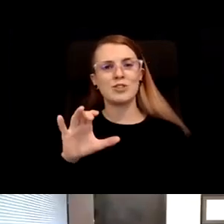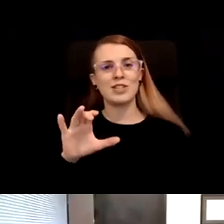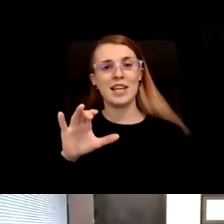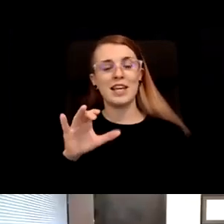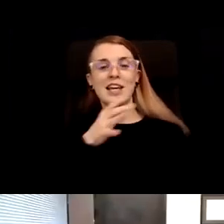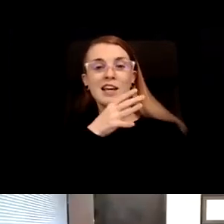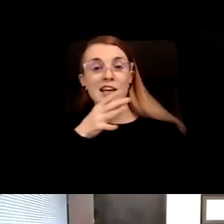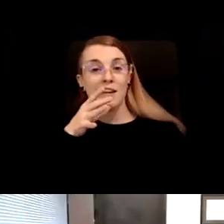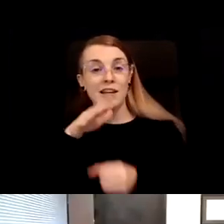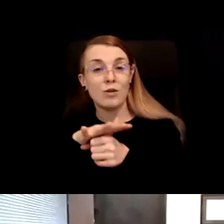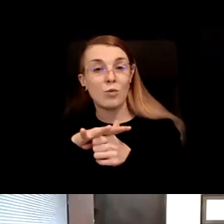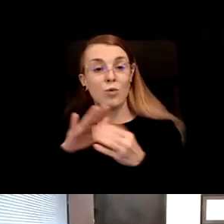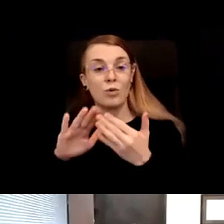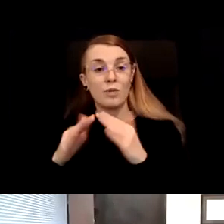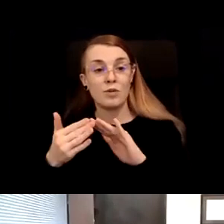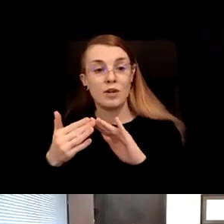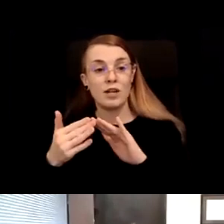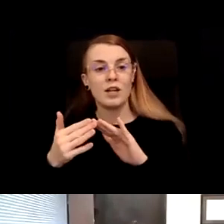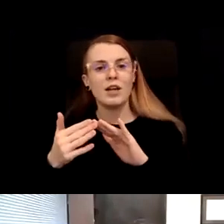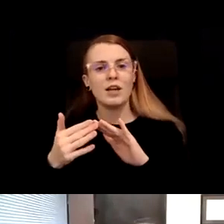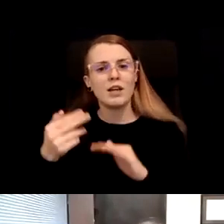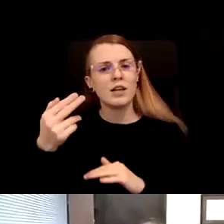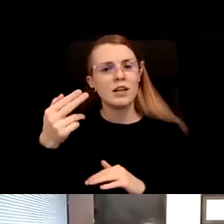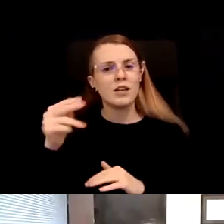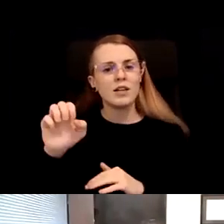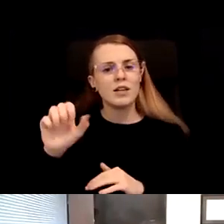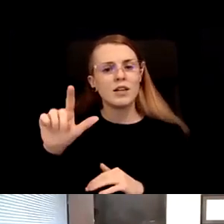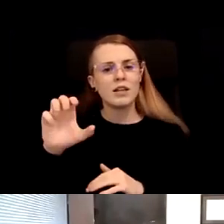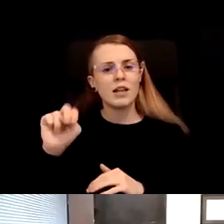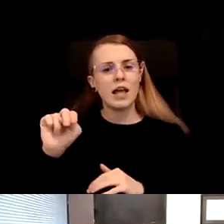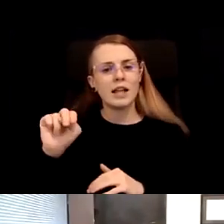As Melissa mentioned, Helen Farabee Centers is one of our original CCBHCs.